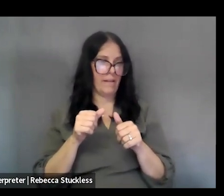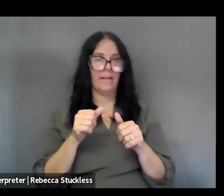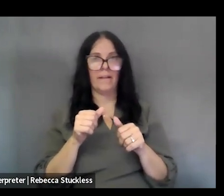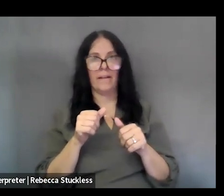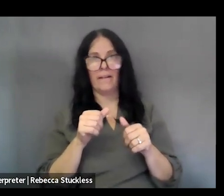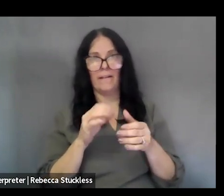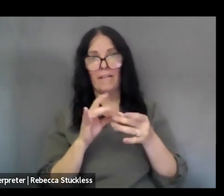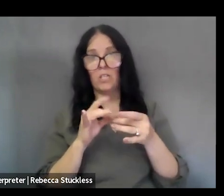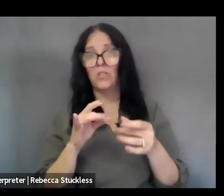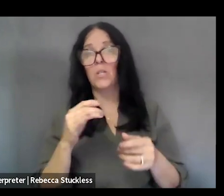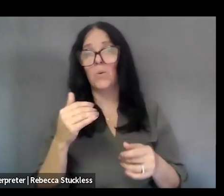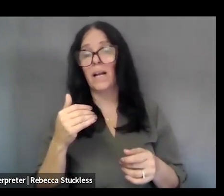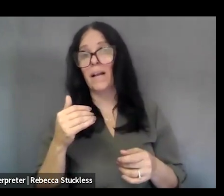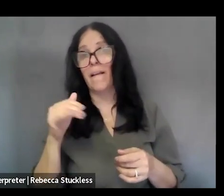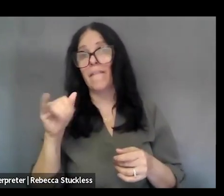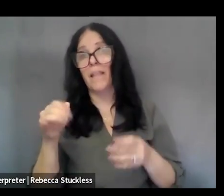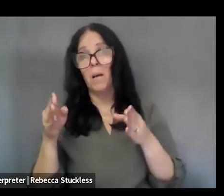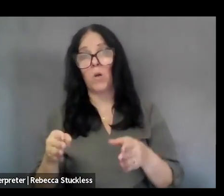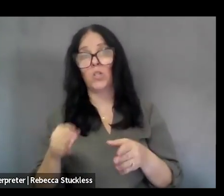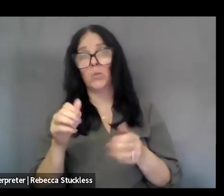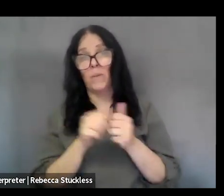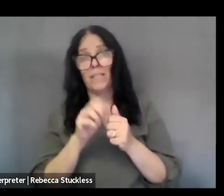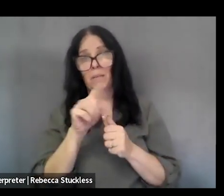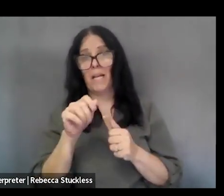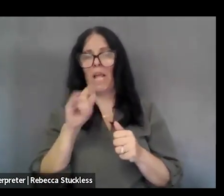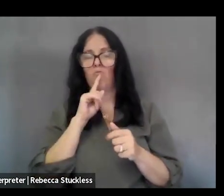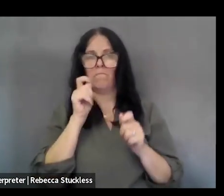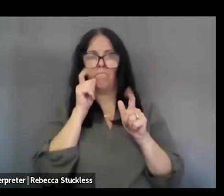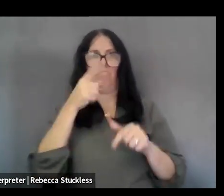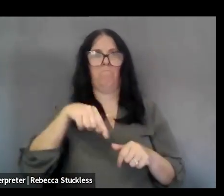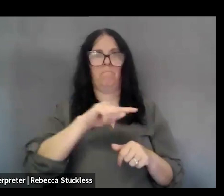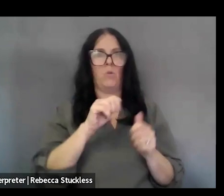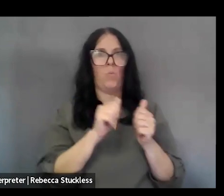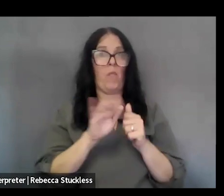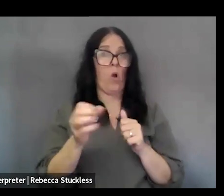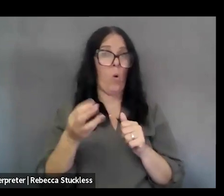with a disability, which has opened her eyes to this work and her own personal drive is what has